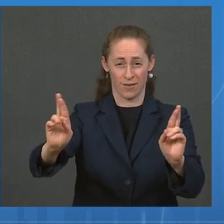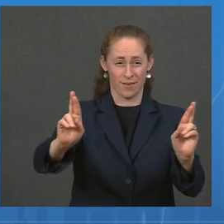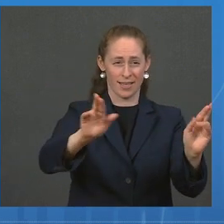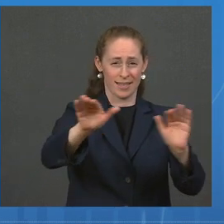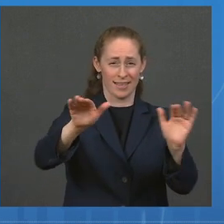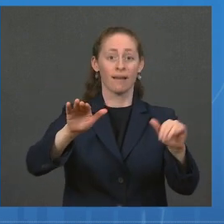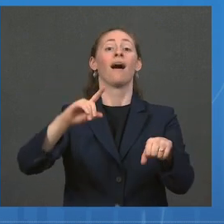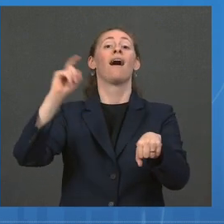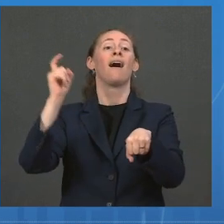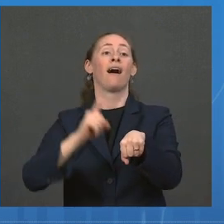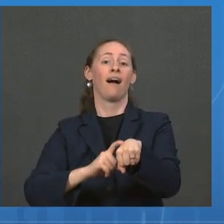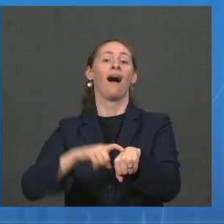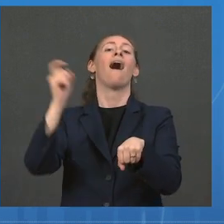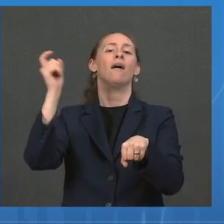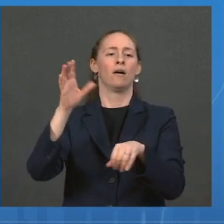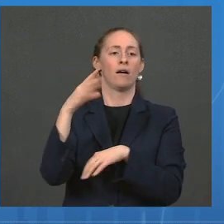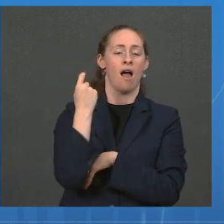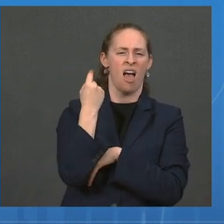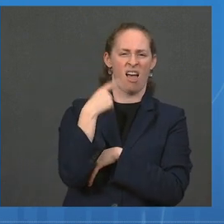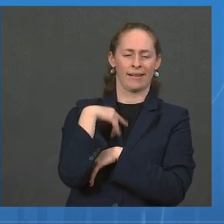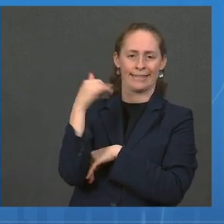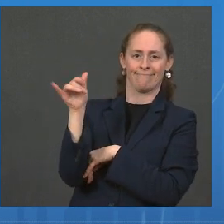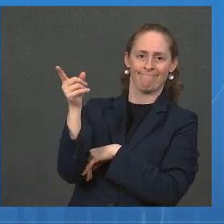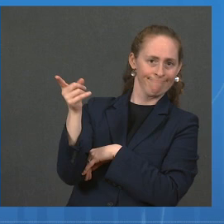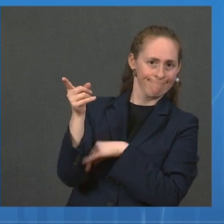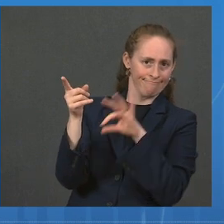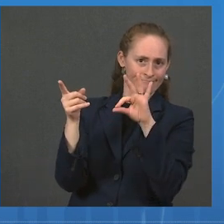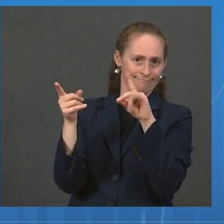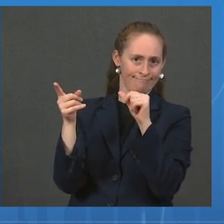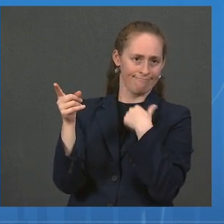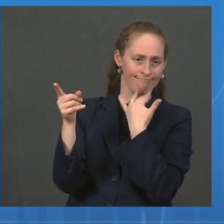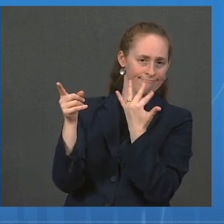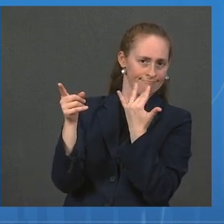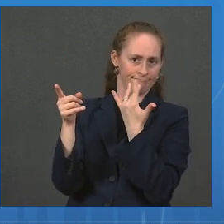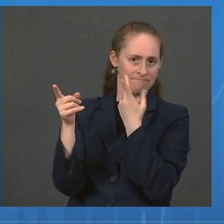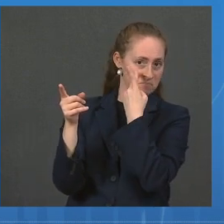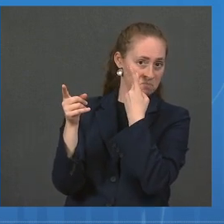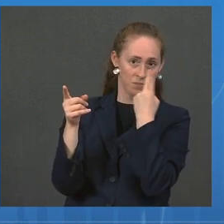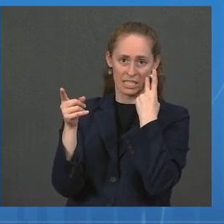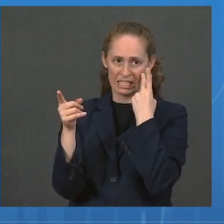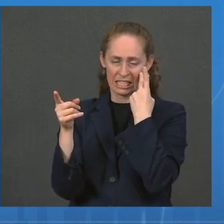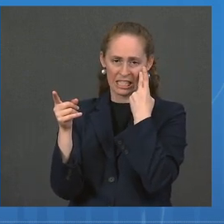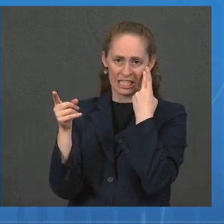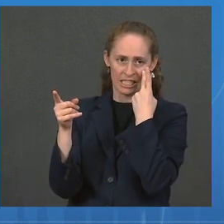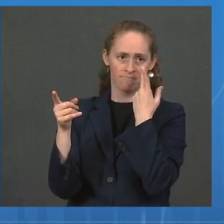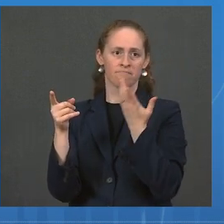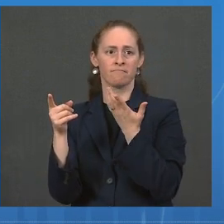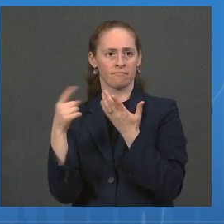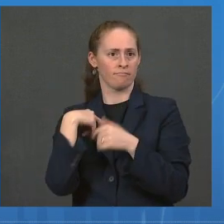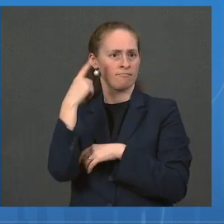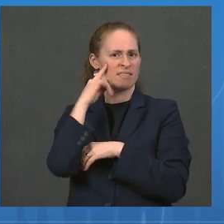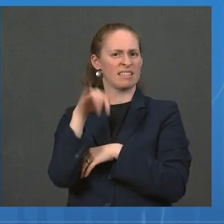it's all pending FDA and CDC decision. So, I think the best practice here is to plan ahead